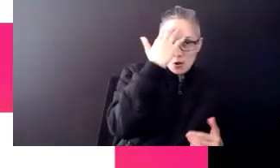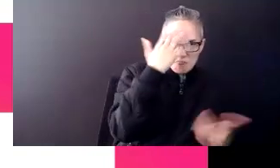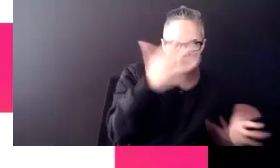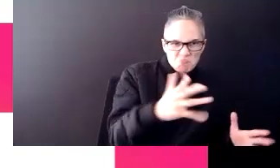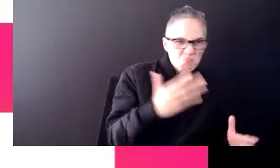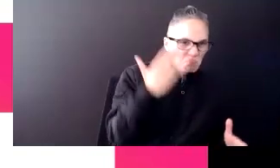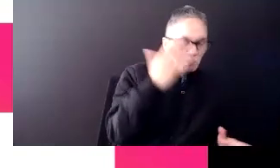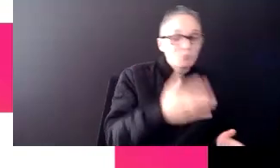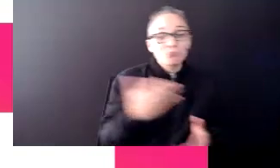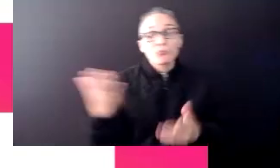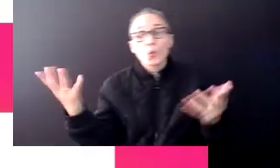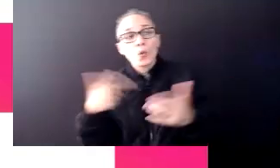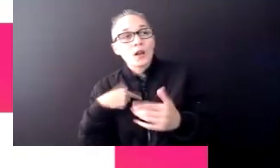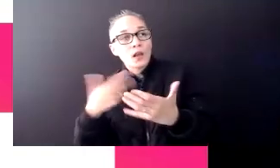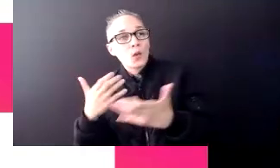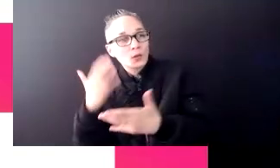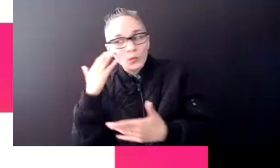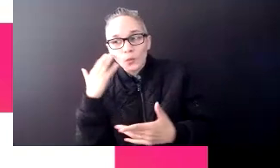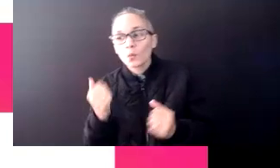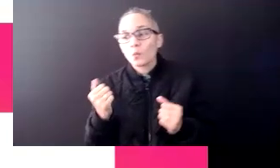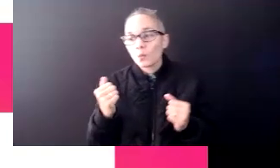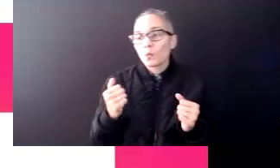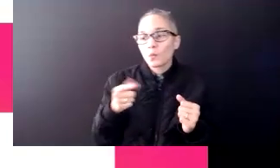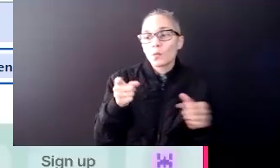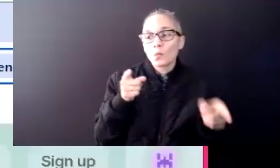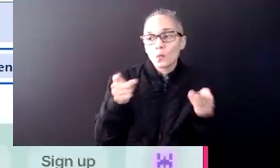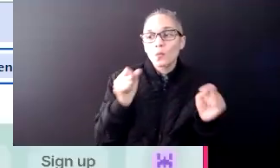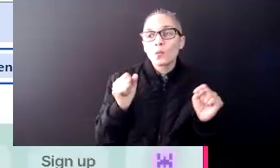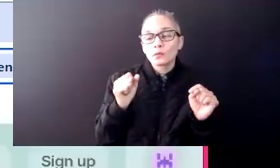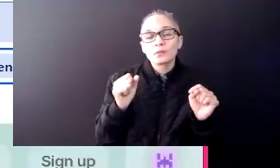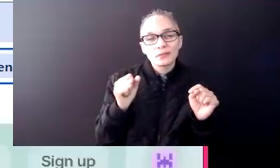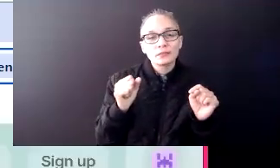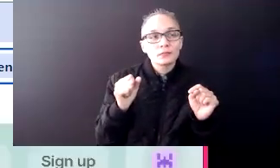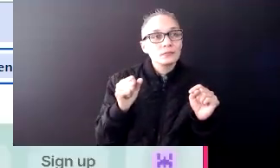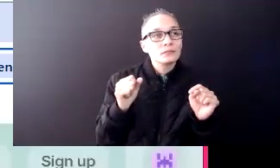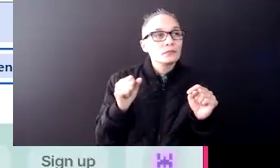And so under each column we have a plus icon.